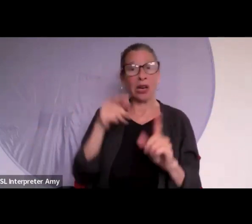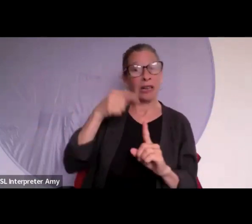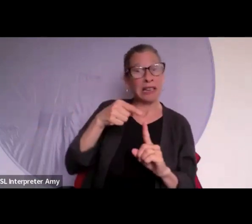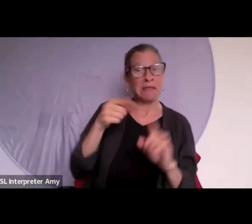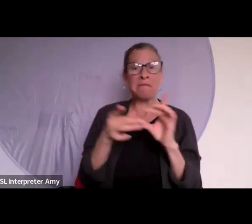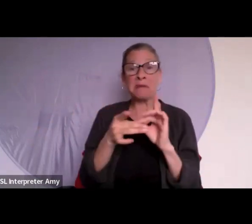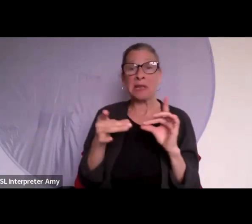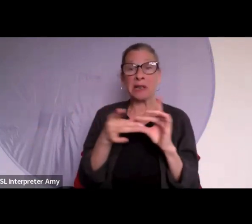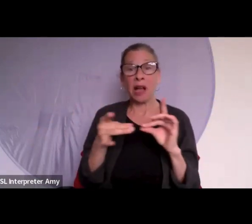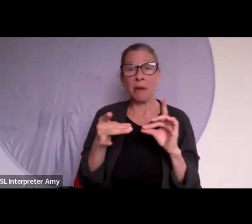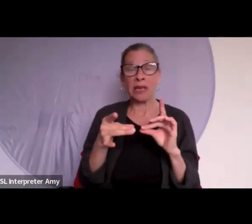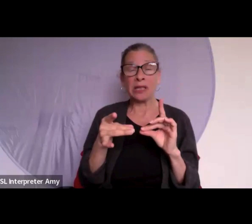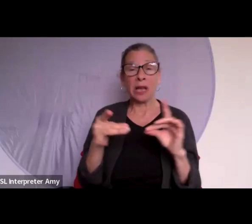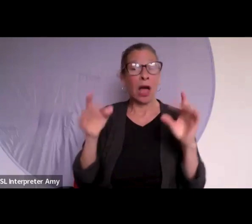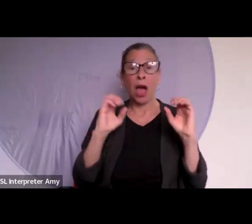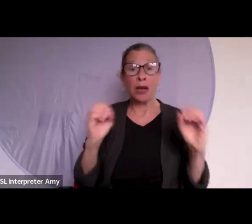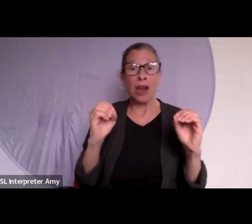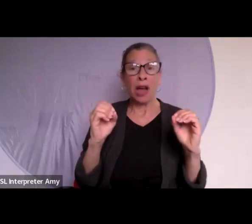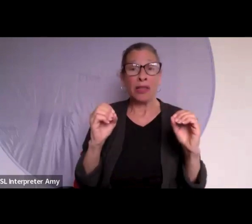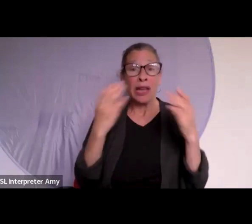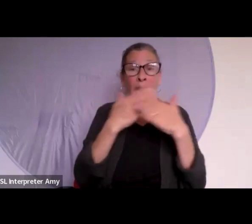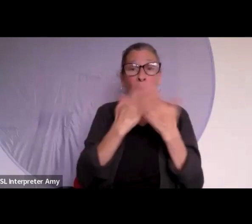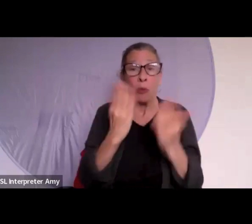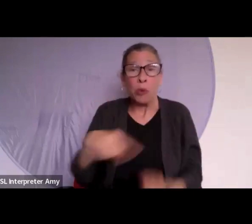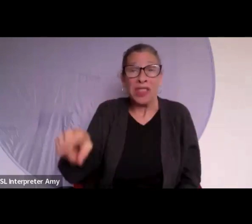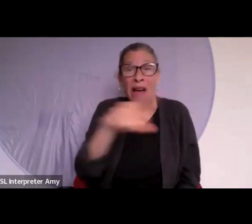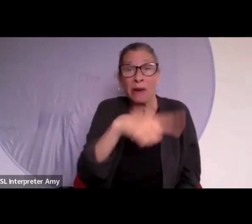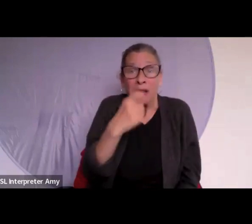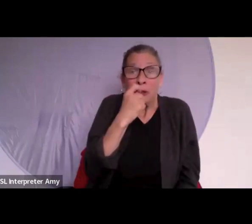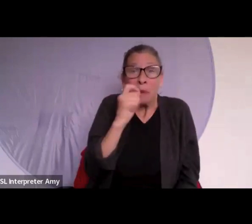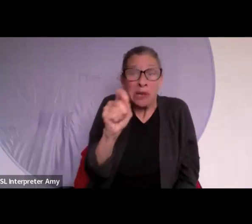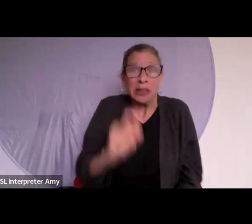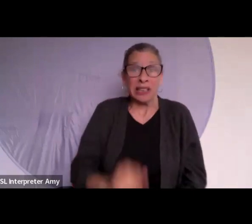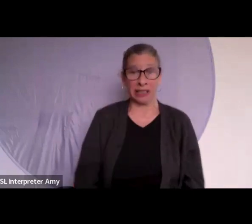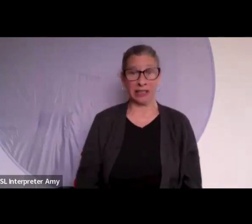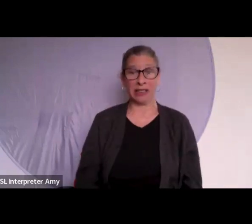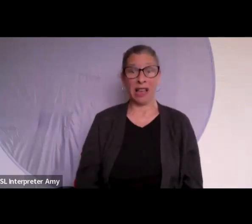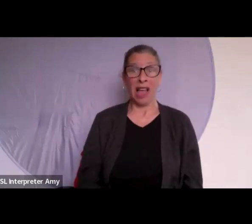"nothing without us". It's not only what's about us without us, nothing without us, any films. It doesn't have to be a